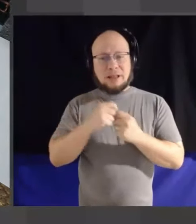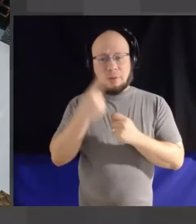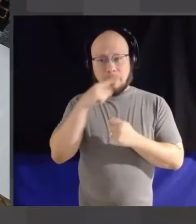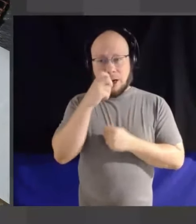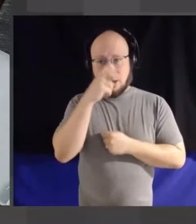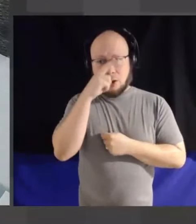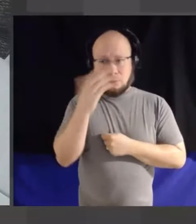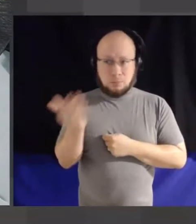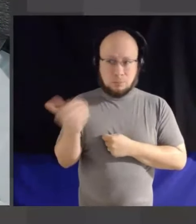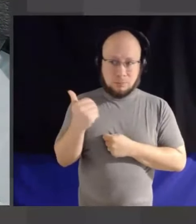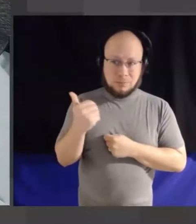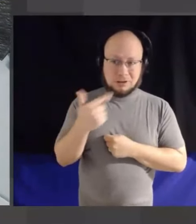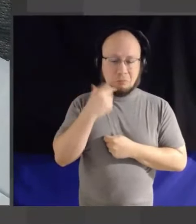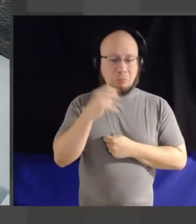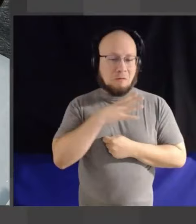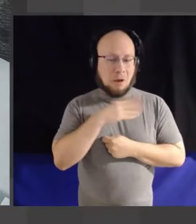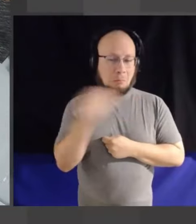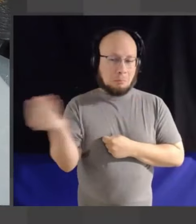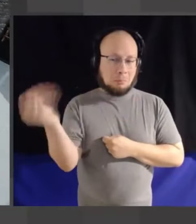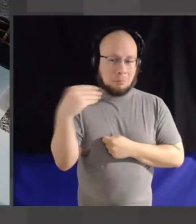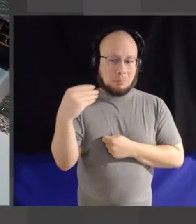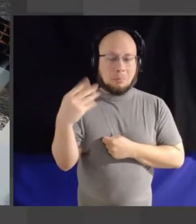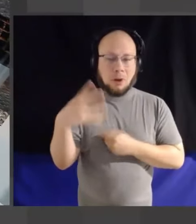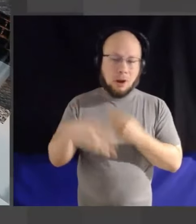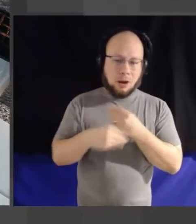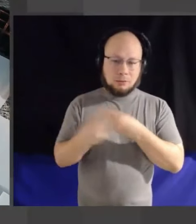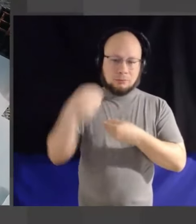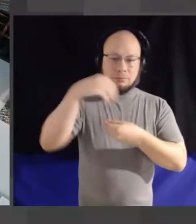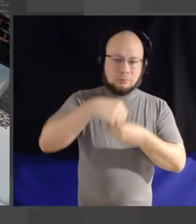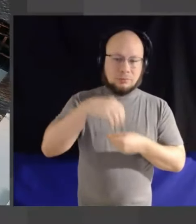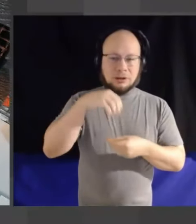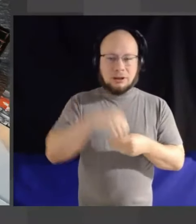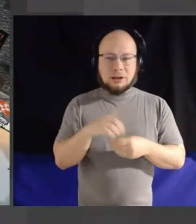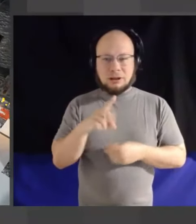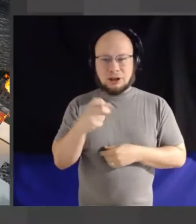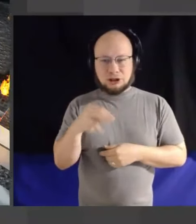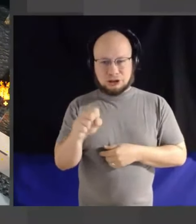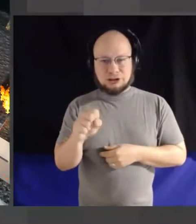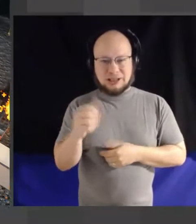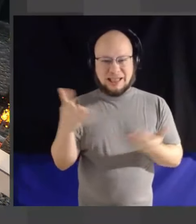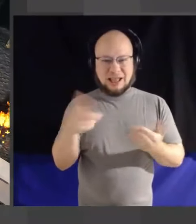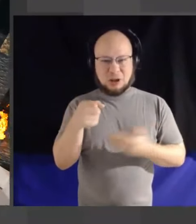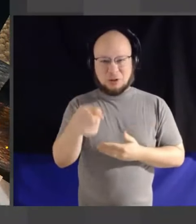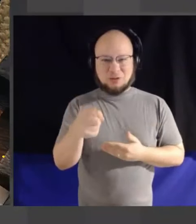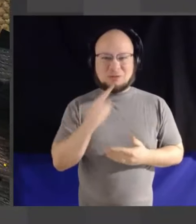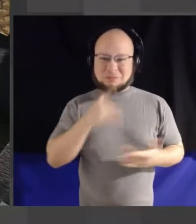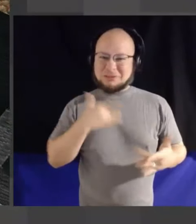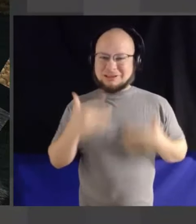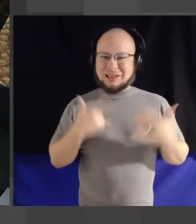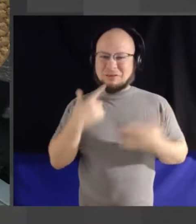WE OF ASKED THE MINECRAFT TEAM IF WE COULD BRING GOATS TO